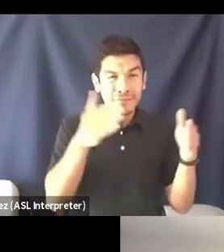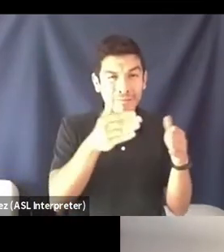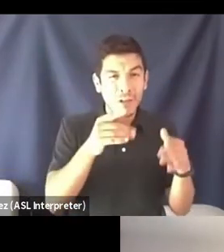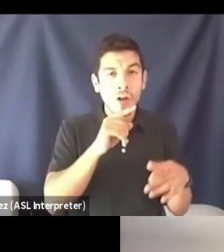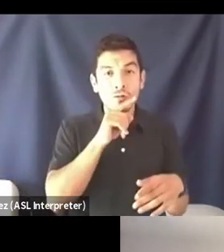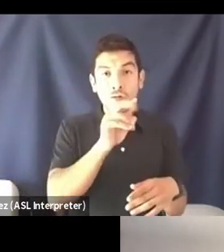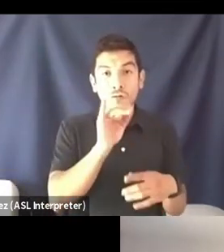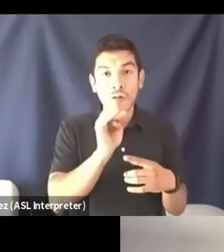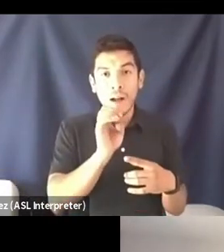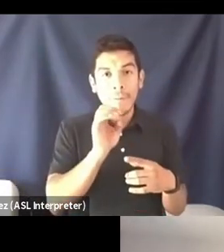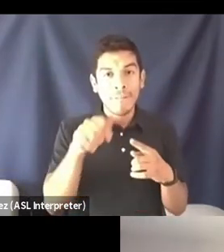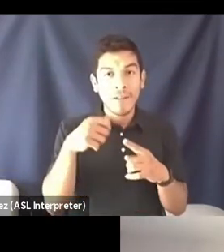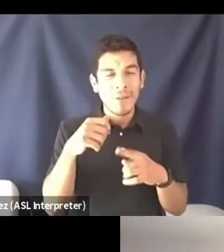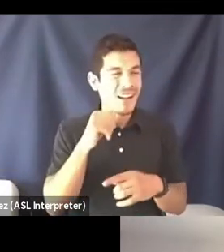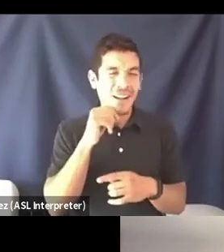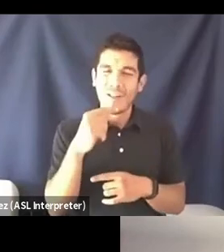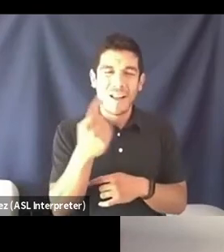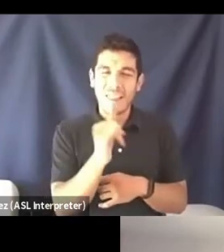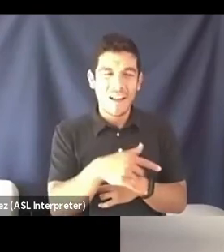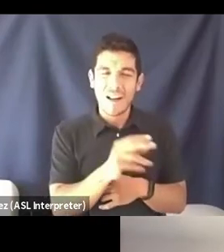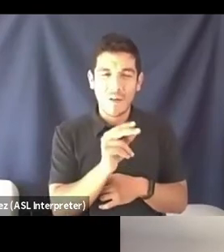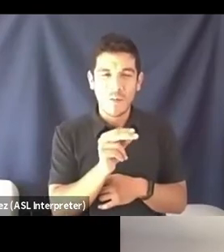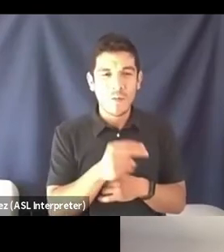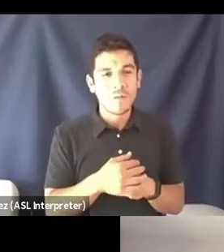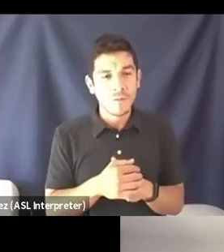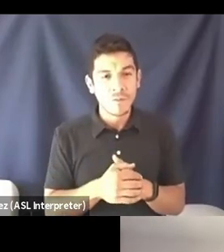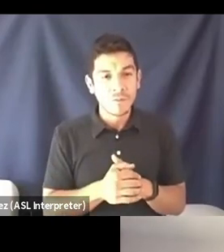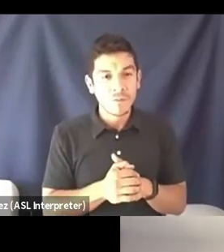Definitely not. So, that came into effect